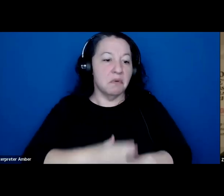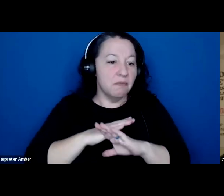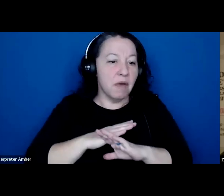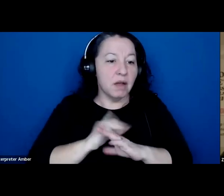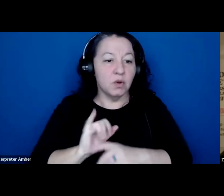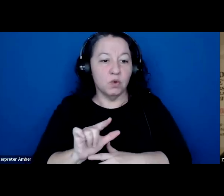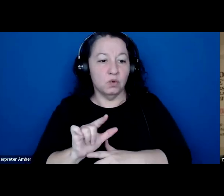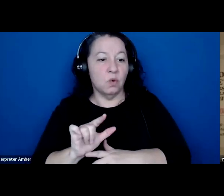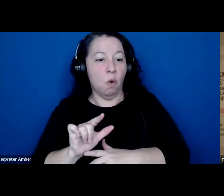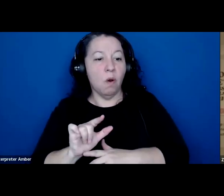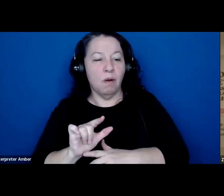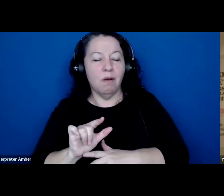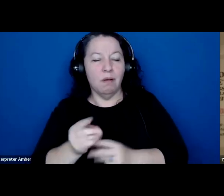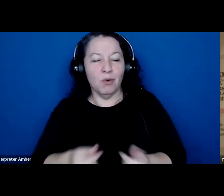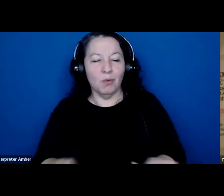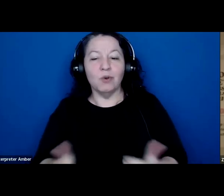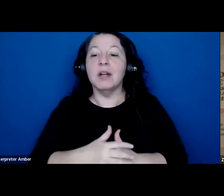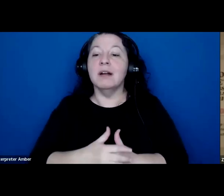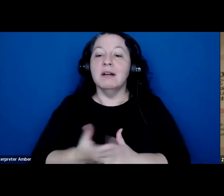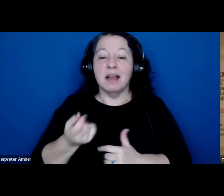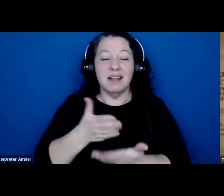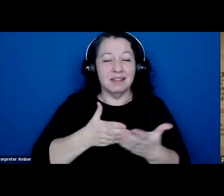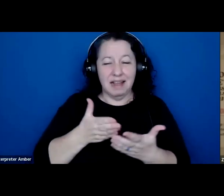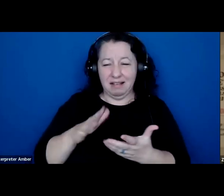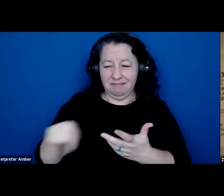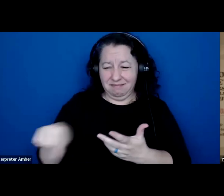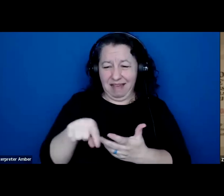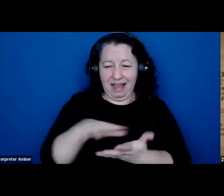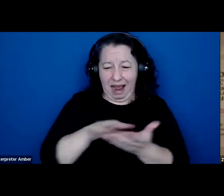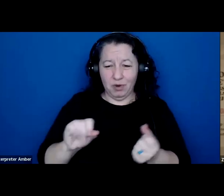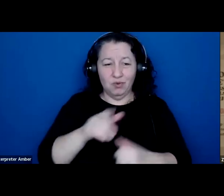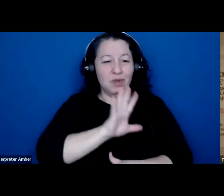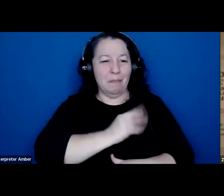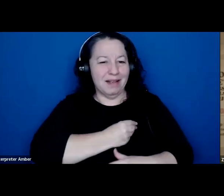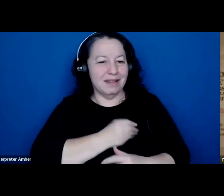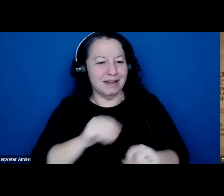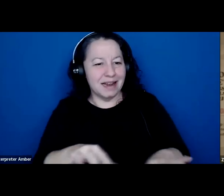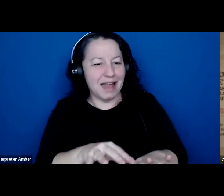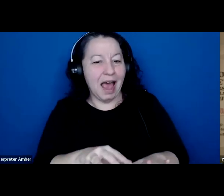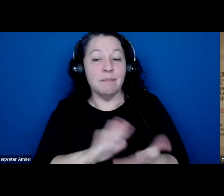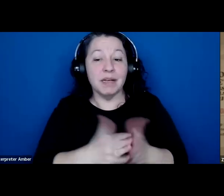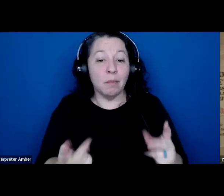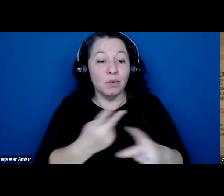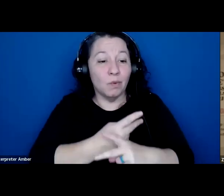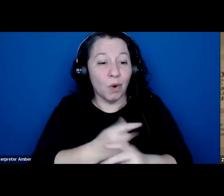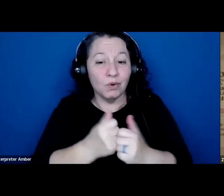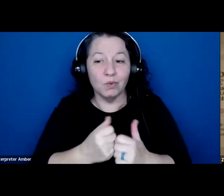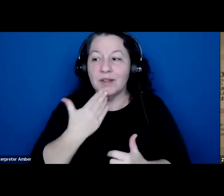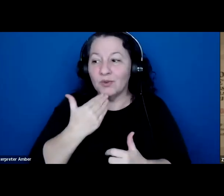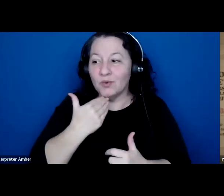So this sort of damage to Palestinian land is also further compounded by Israeli bans on imports of things like steel pipes,